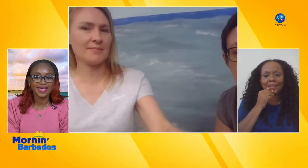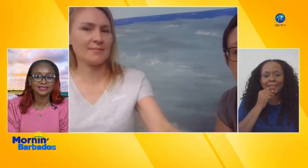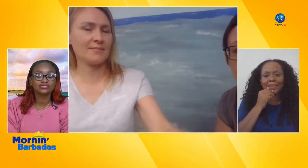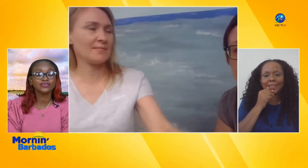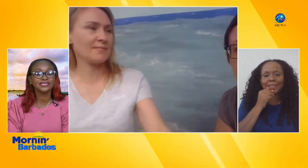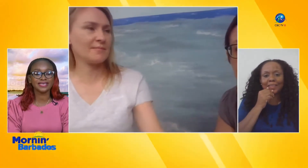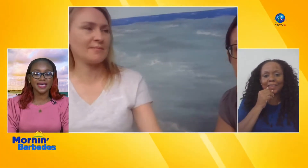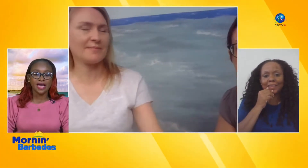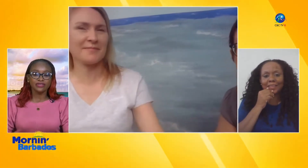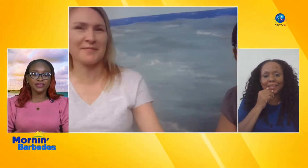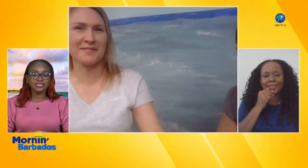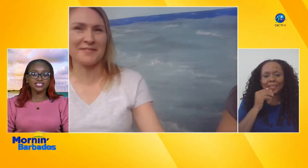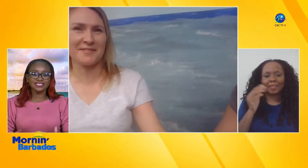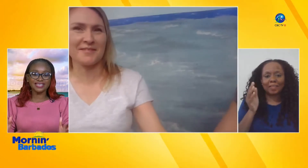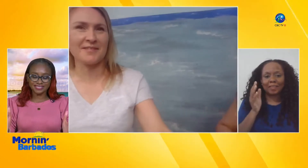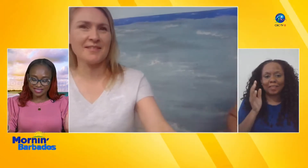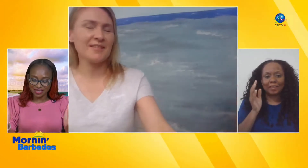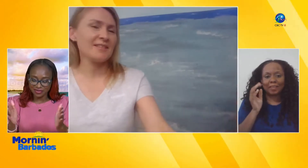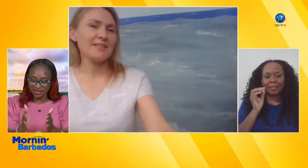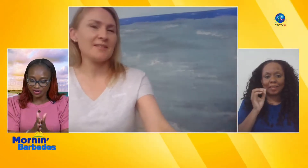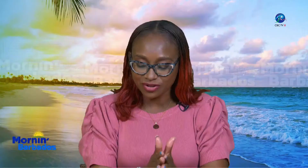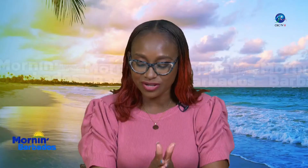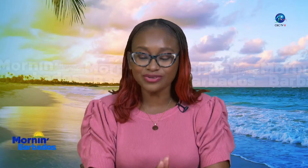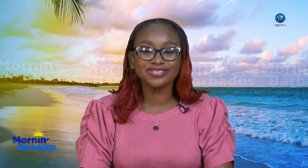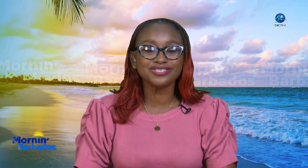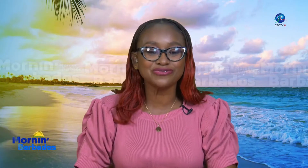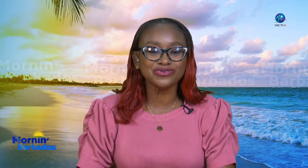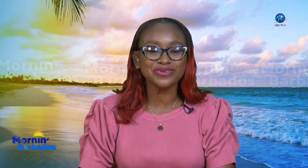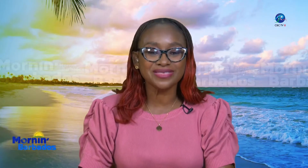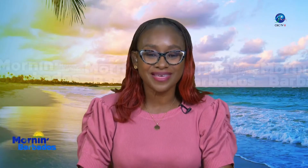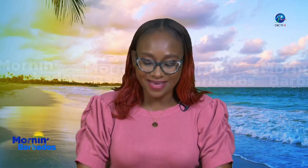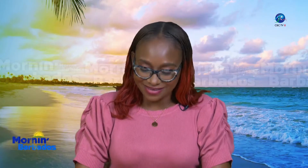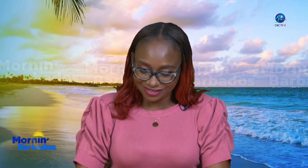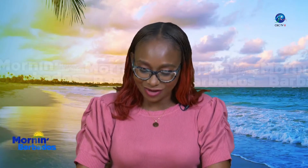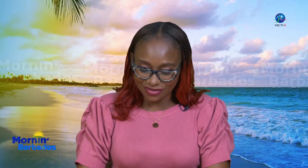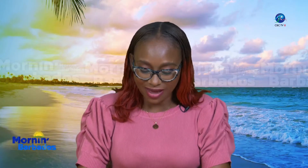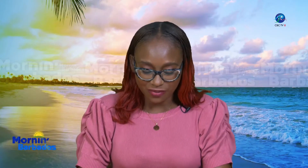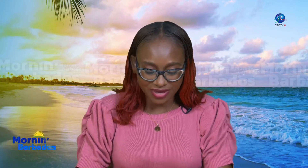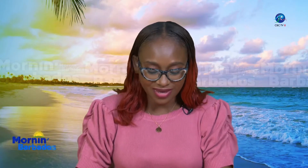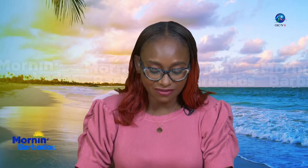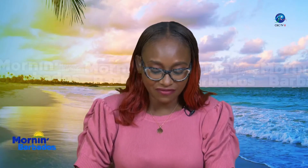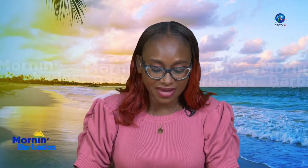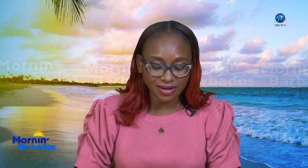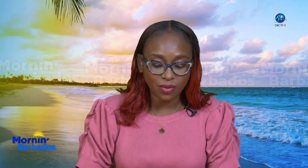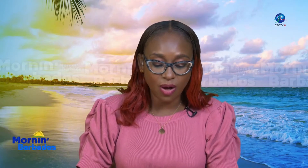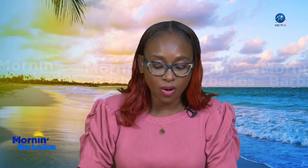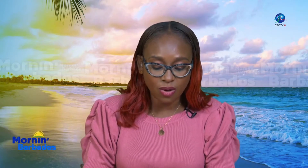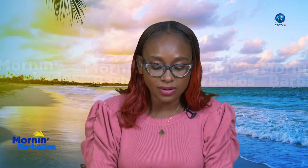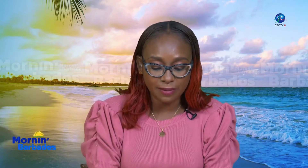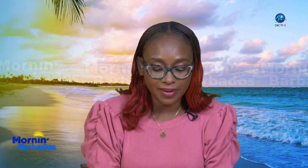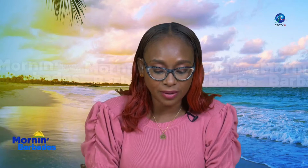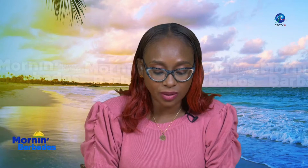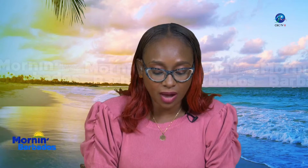yes Tracy Tracy just needs to come a little closer to Ruth so that we can find out all about